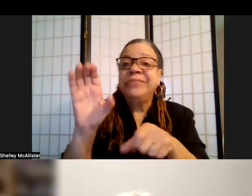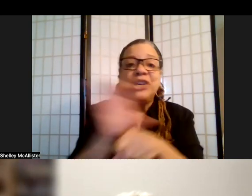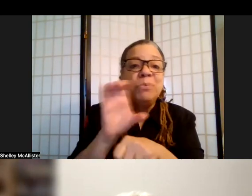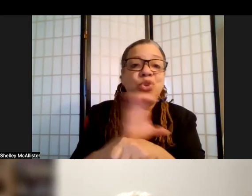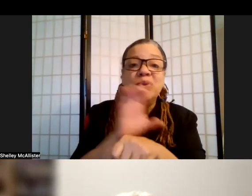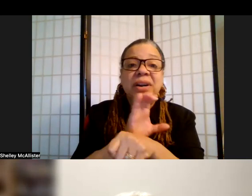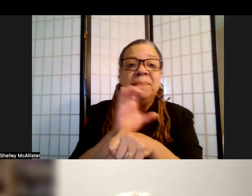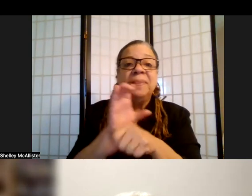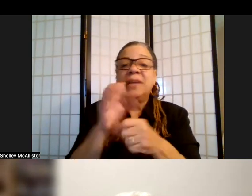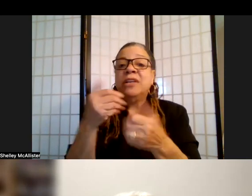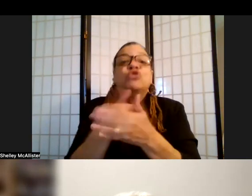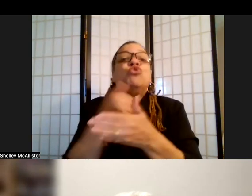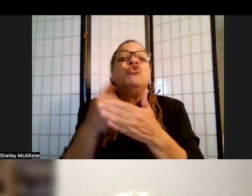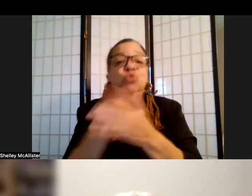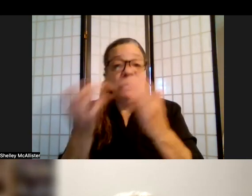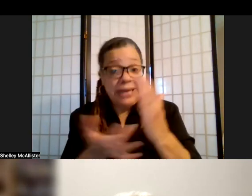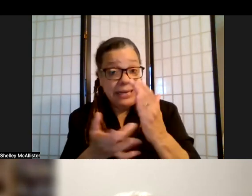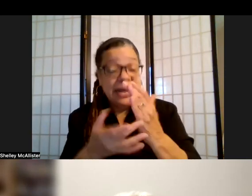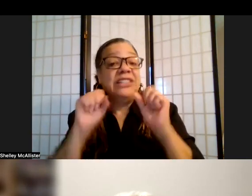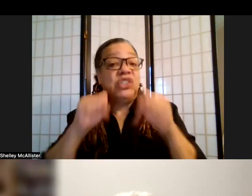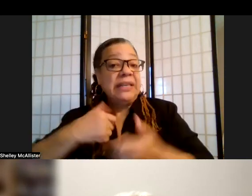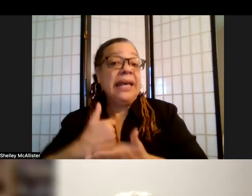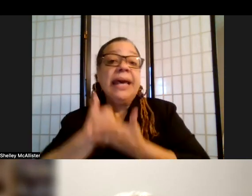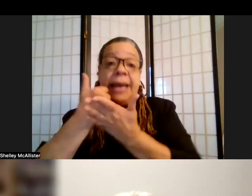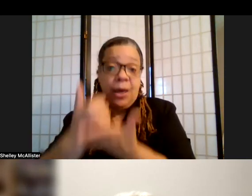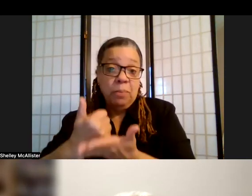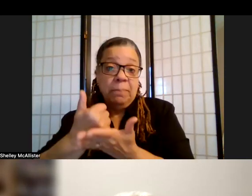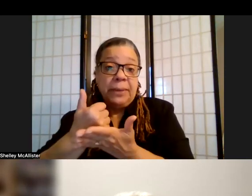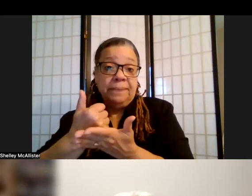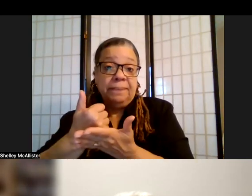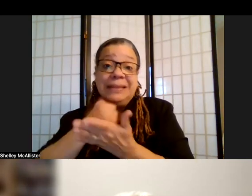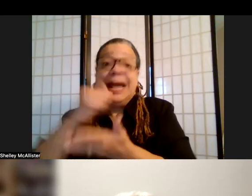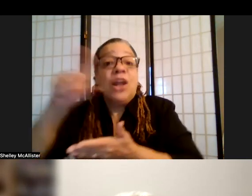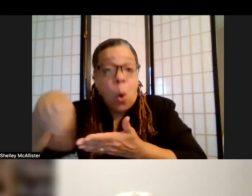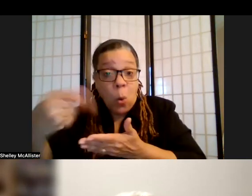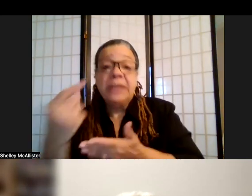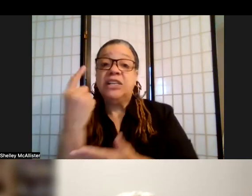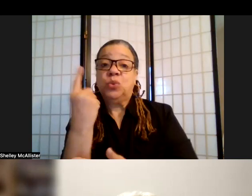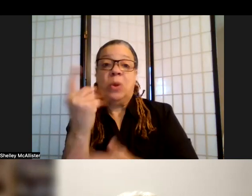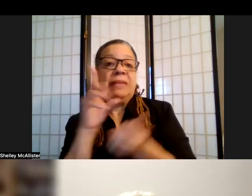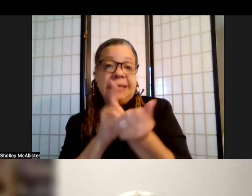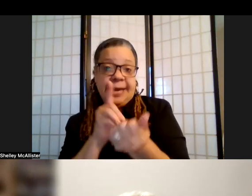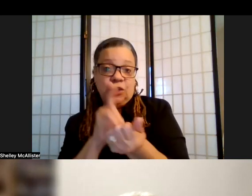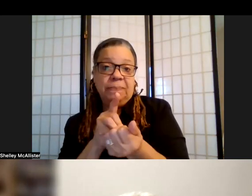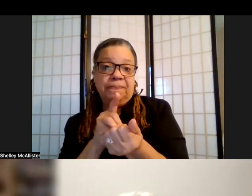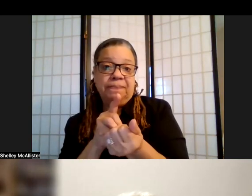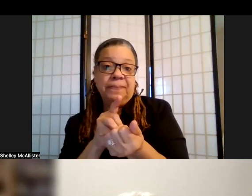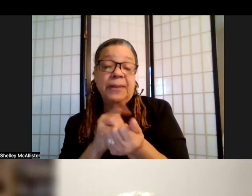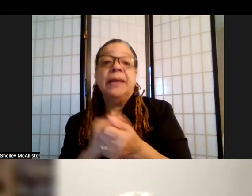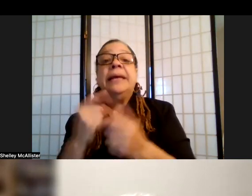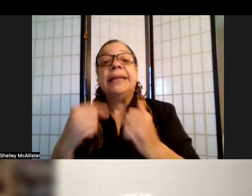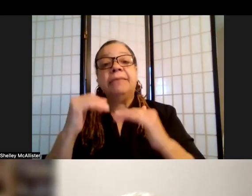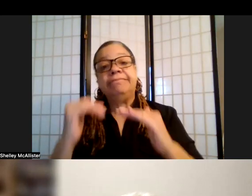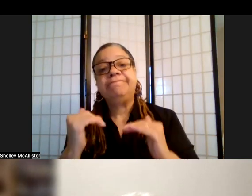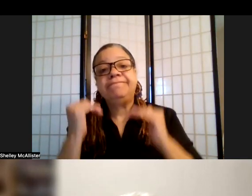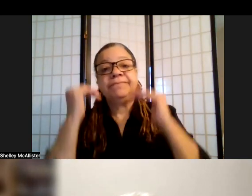So, new technologies can help. So, so now, let's take it one higher level of that, is we